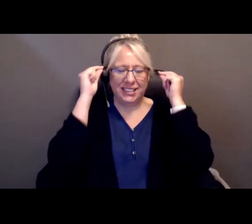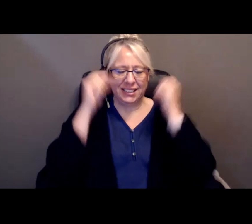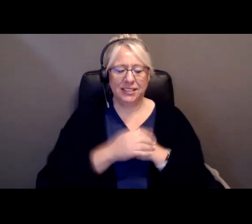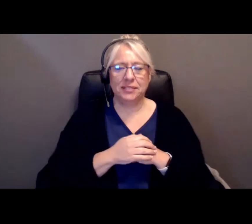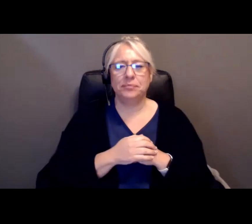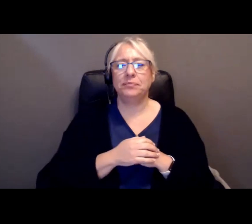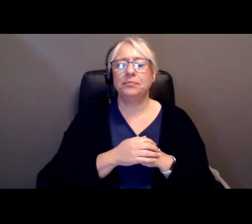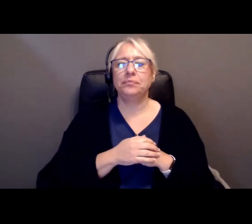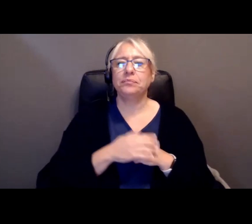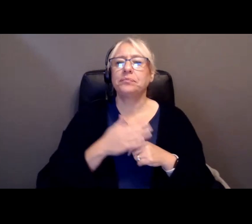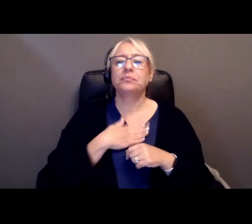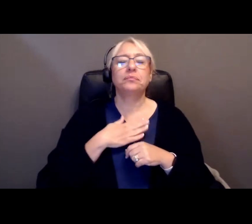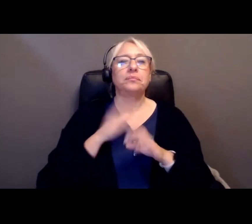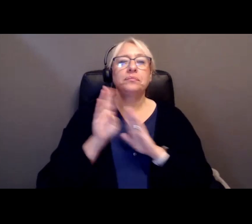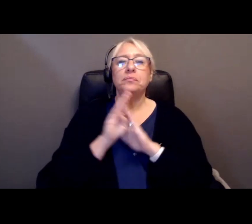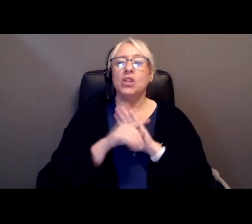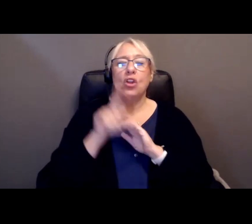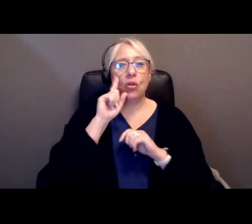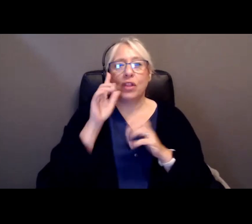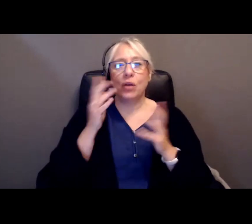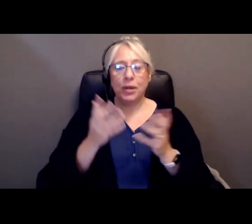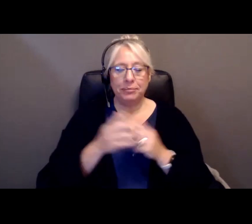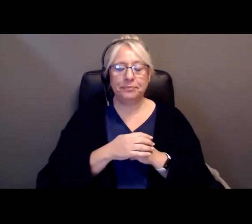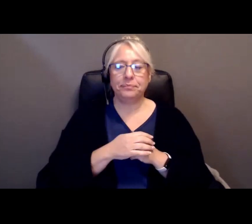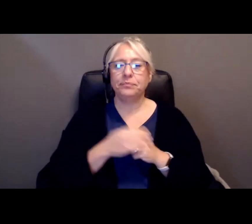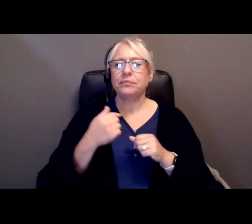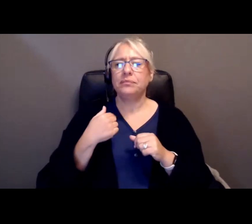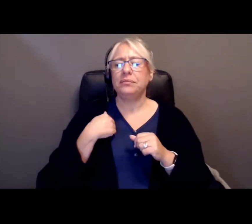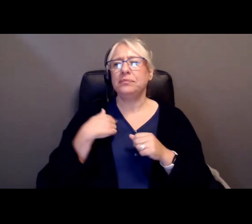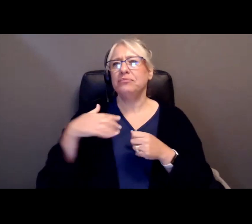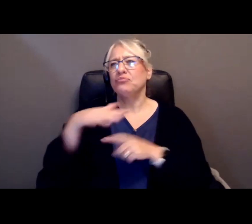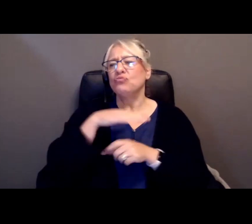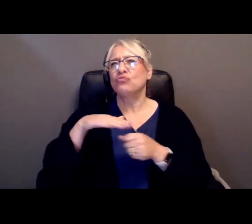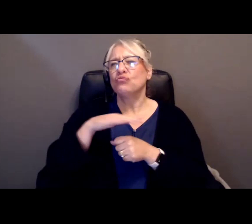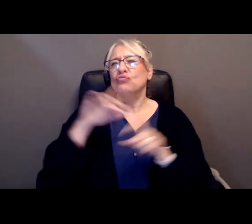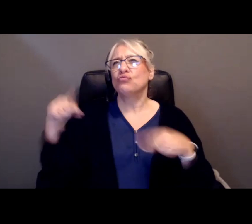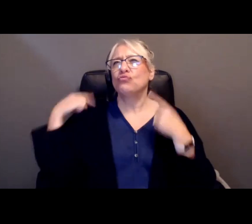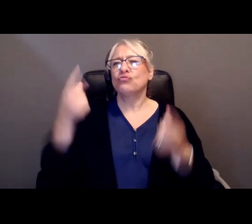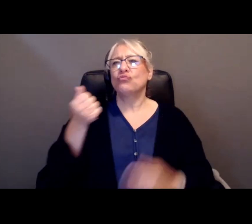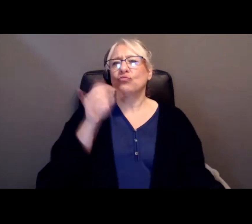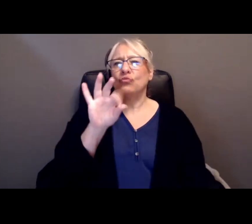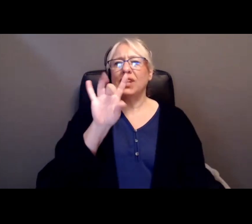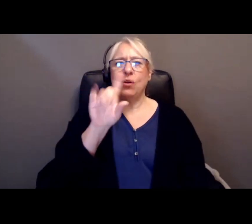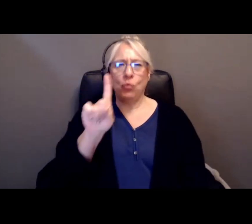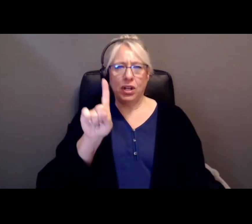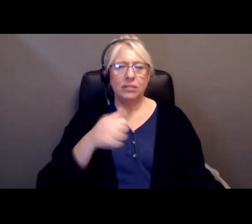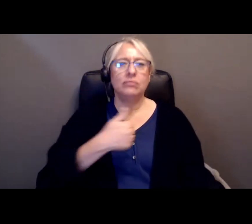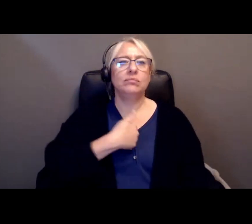A little bit about my background. I've been in the field since 1981. I myself am hard of hearing and